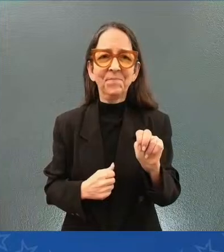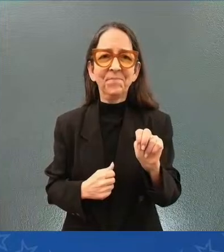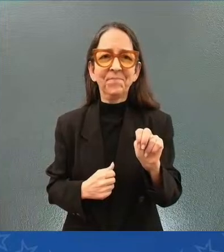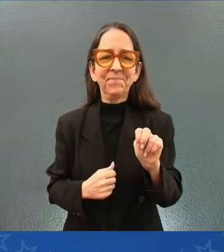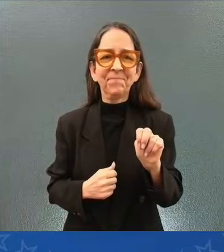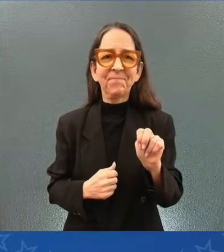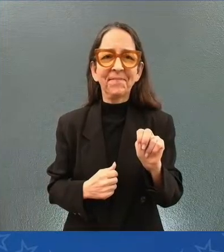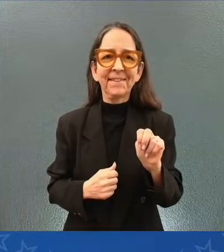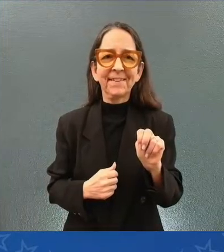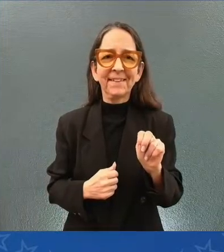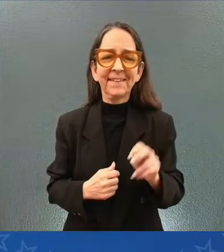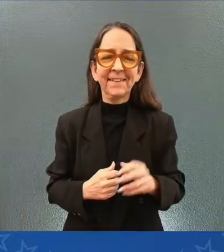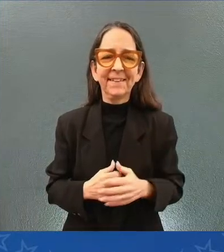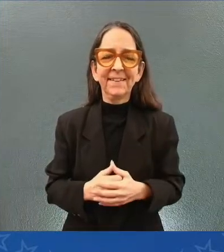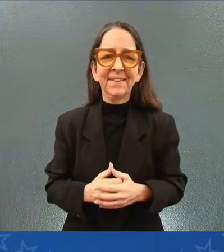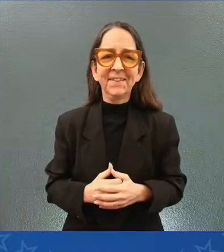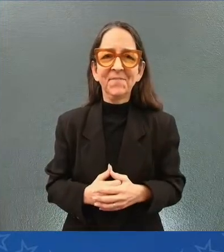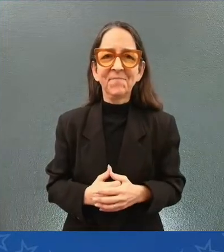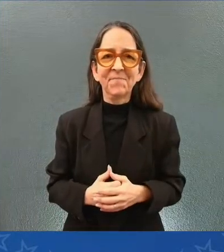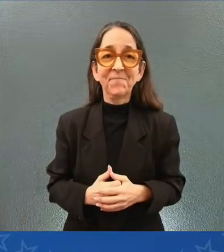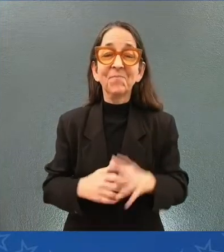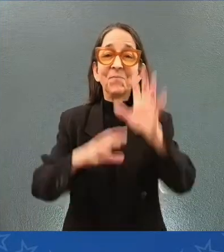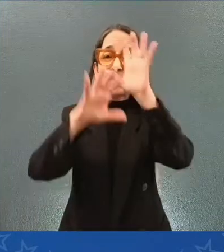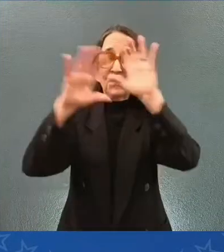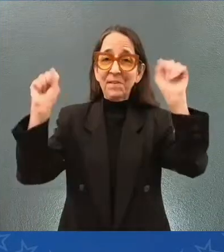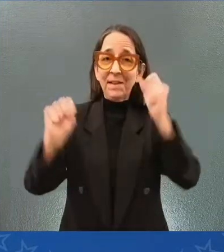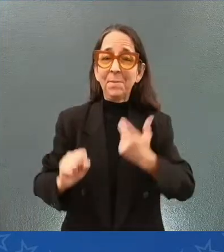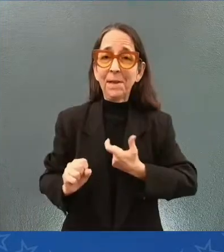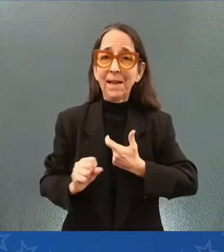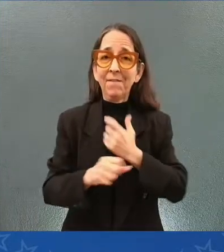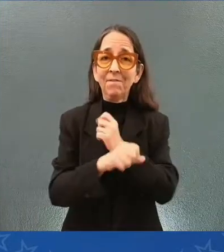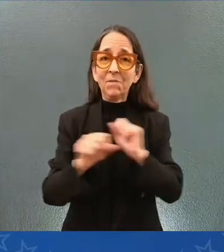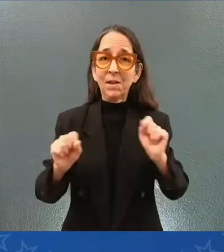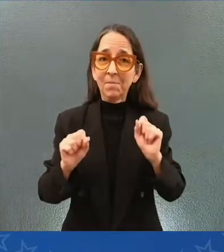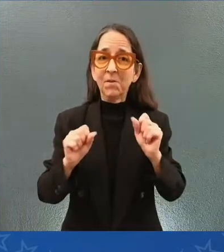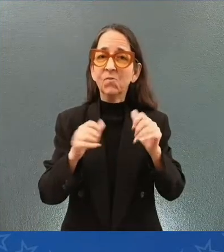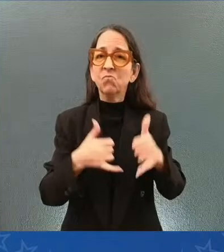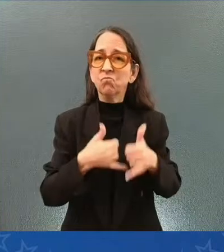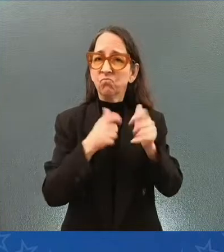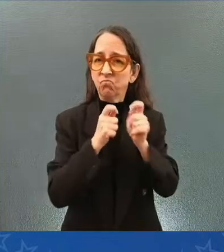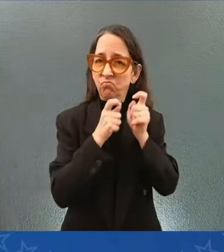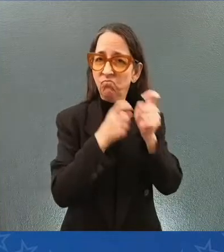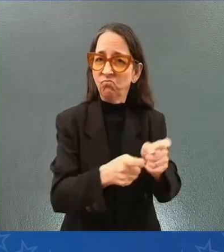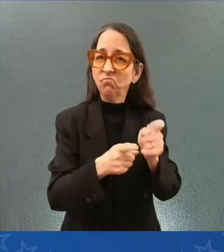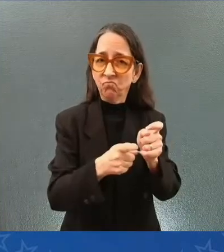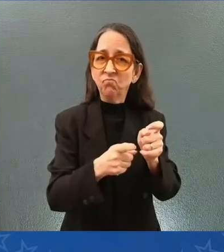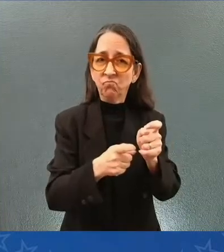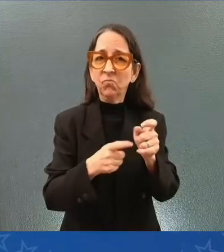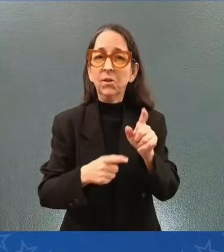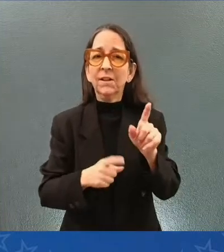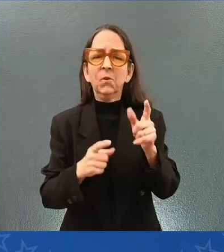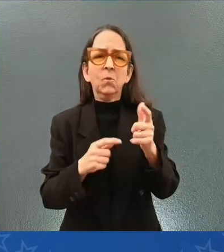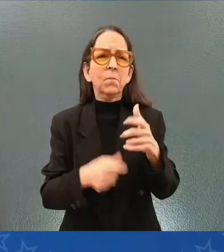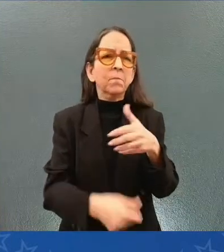The Presidential Medal of Freedom is awarded to Mrs. Fannie Lou Hamer, one of the most powerful voices of the civil rights movement.